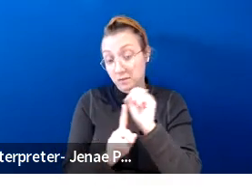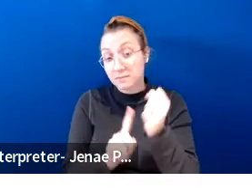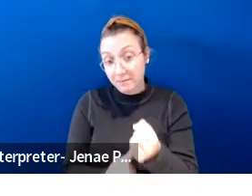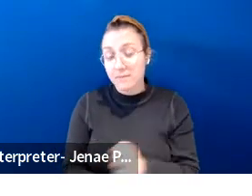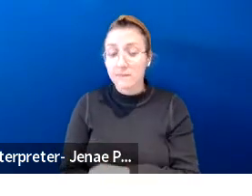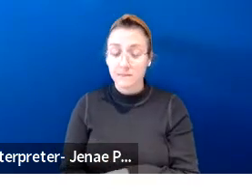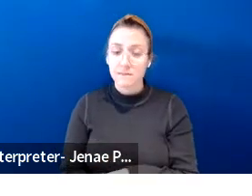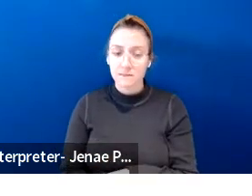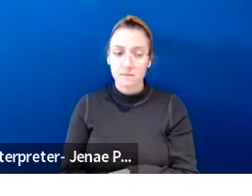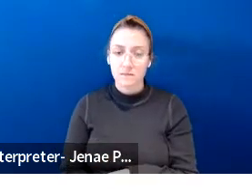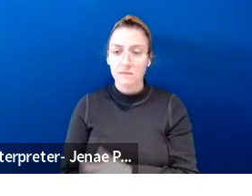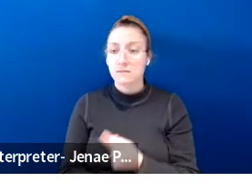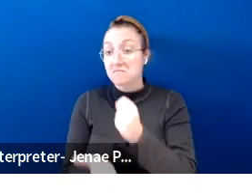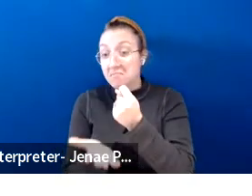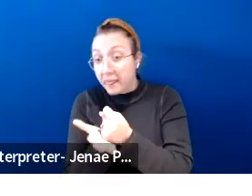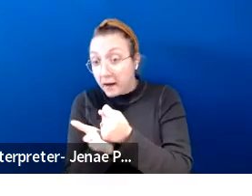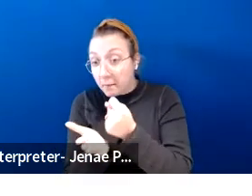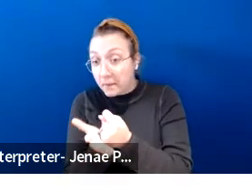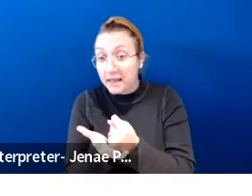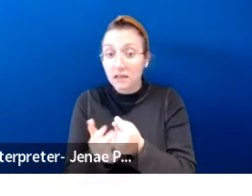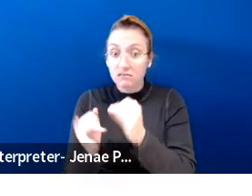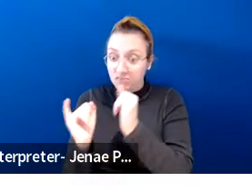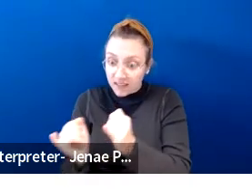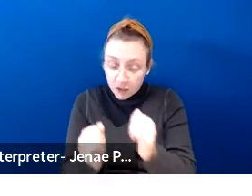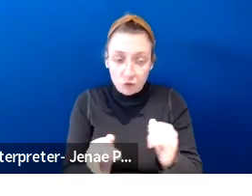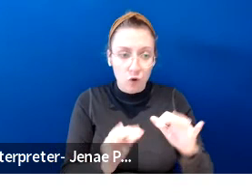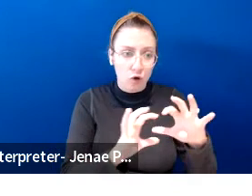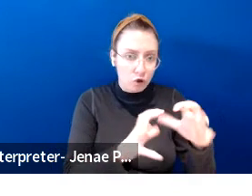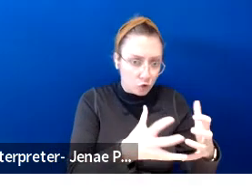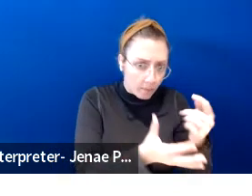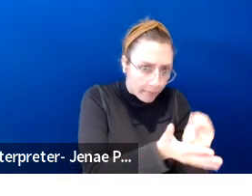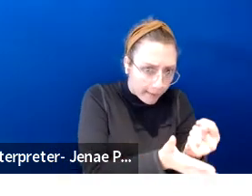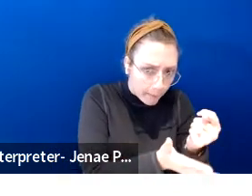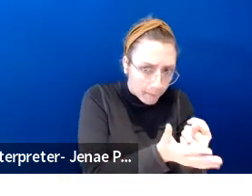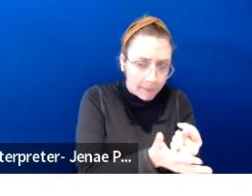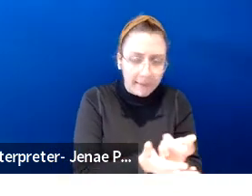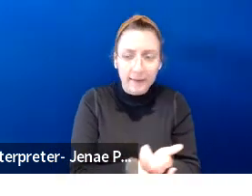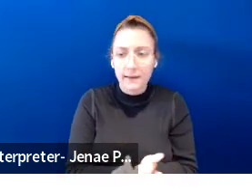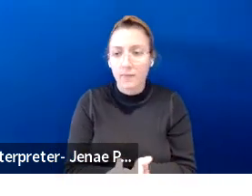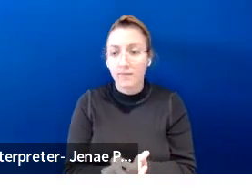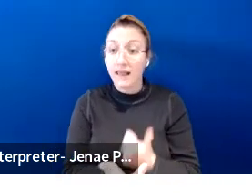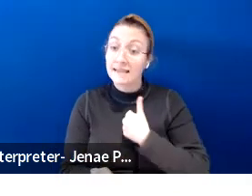So therapy group therapy is self-help groups.